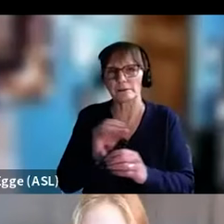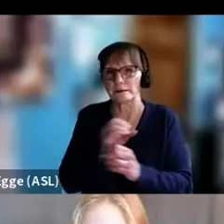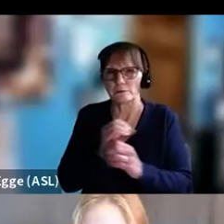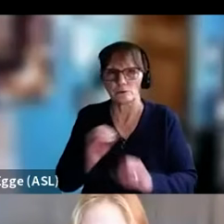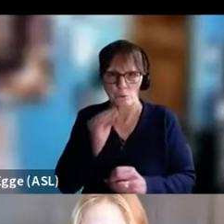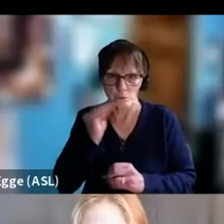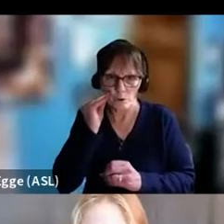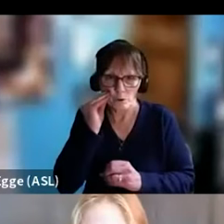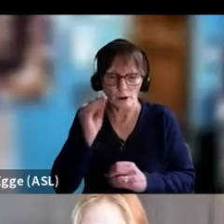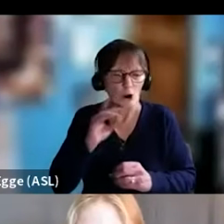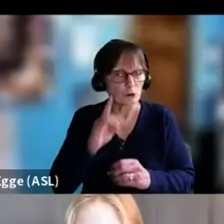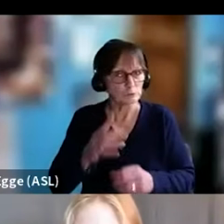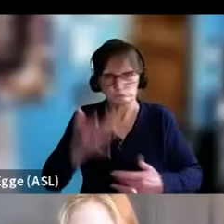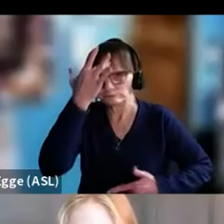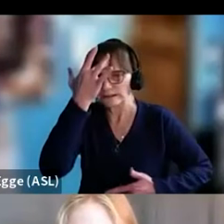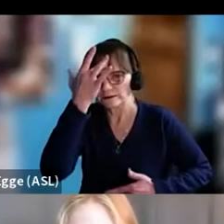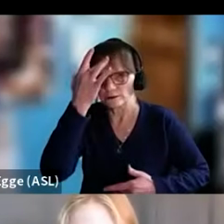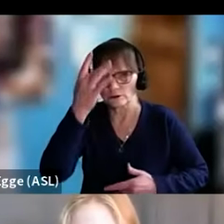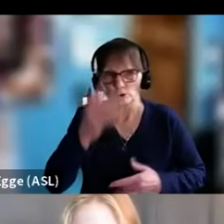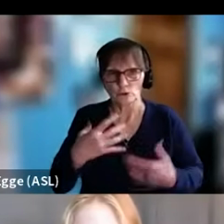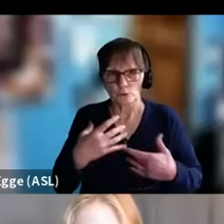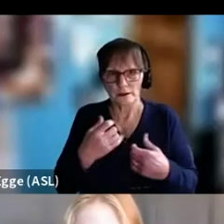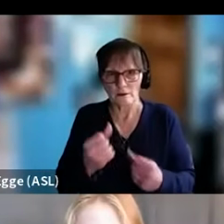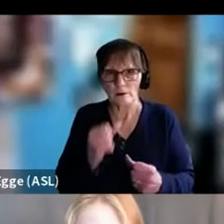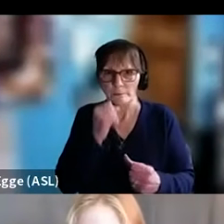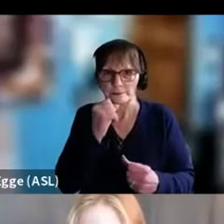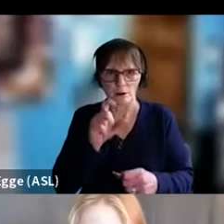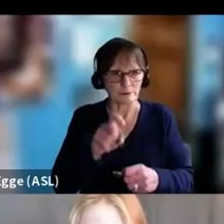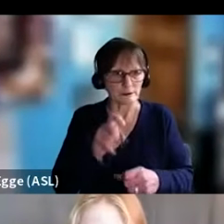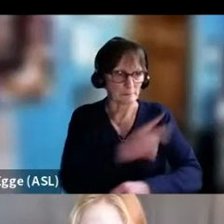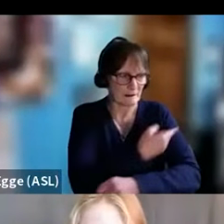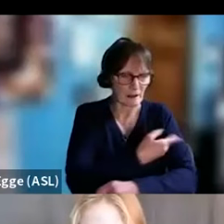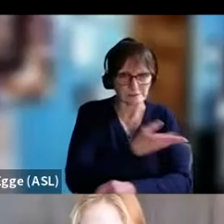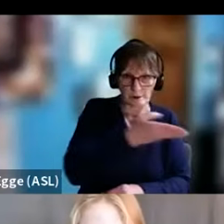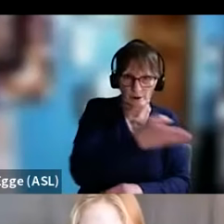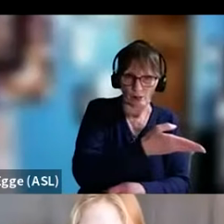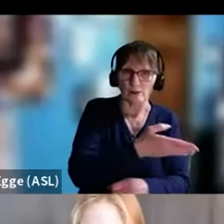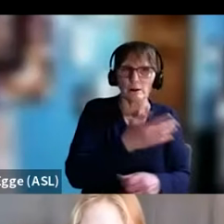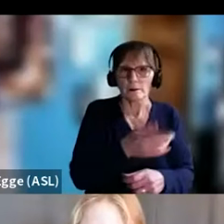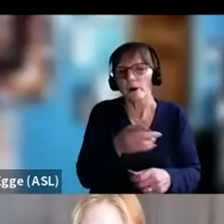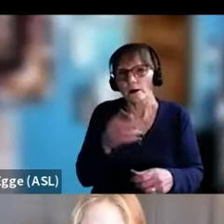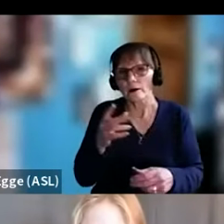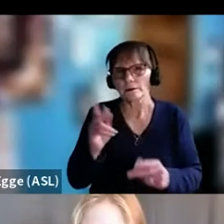to recover in the street or the shelter but who don't need to be in a hospital anymore. But we know folks experiencing homelessness